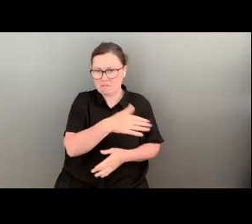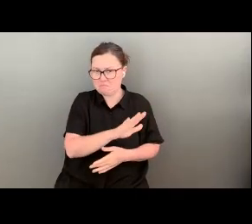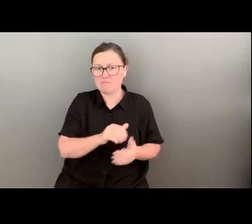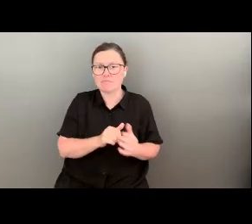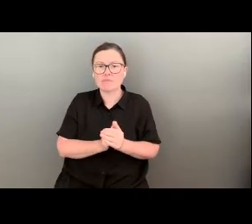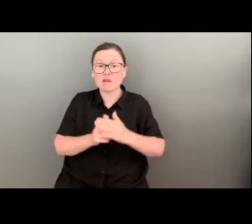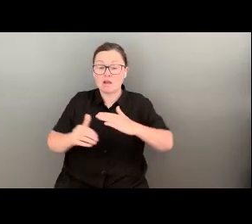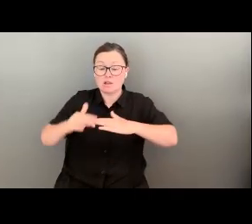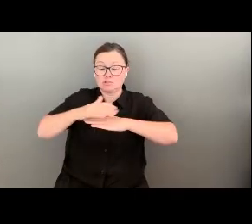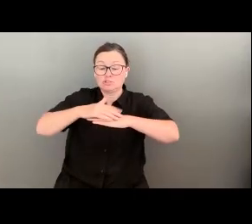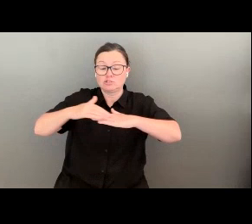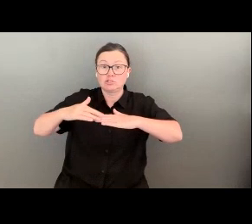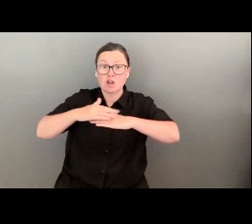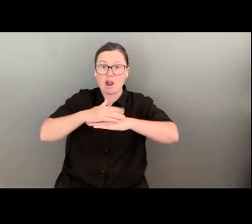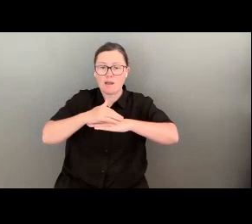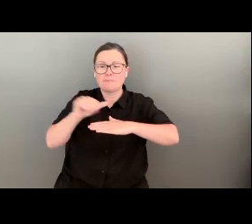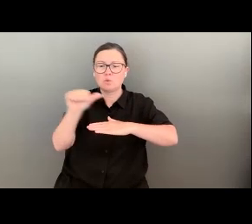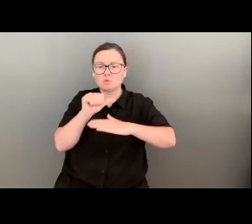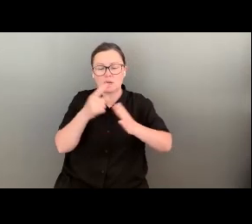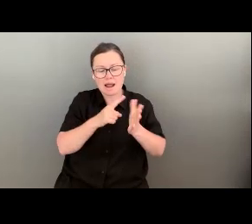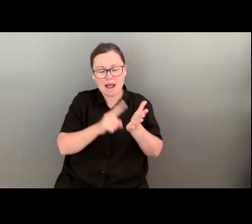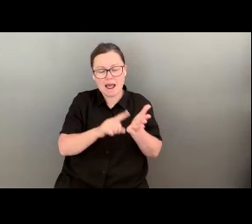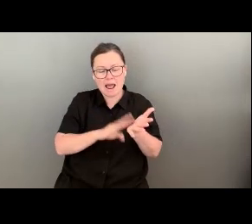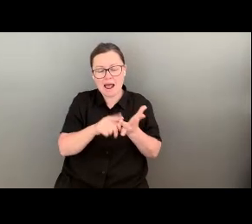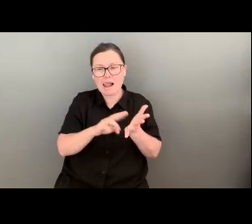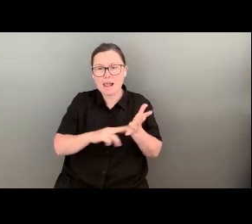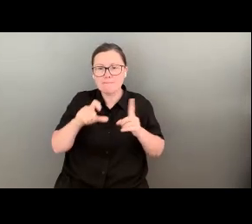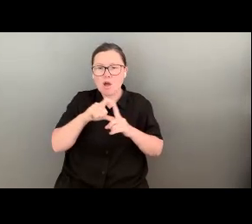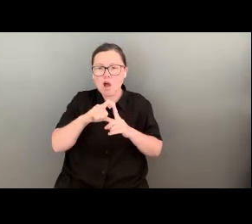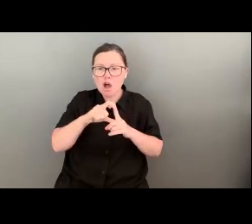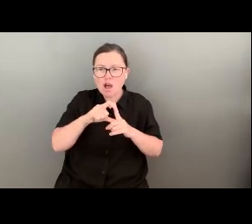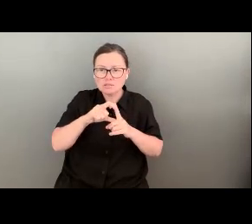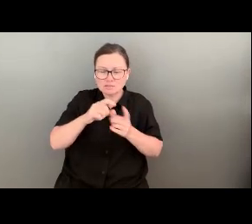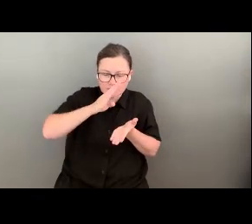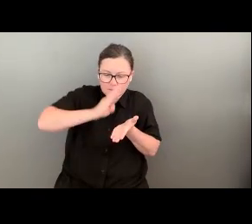almonds dusted with a nice layer of icing sugar, and my picture